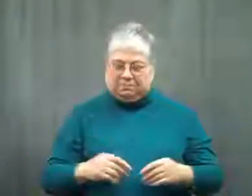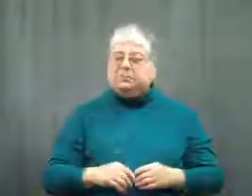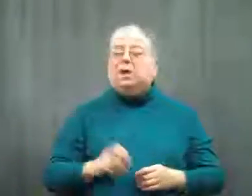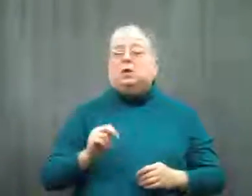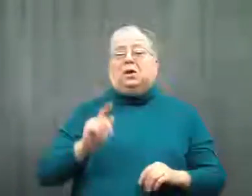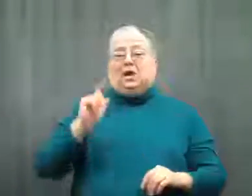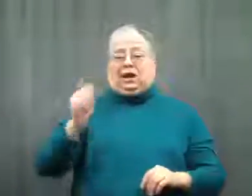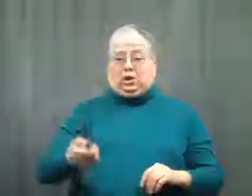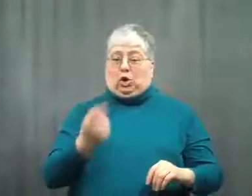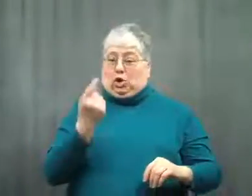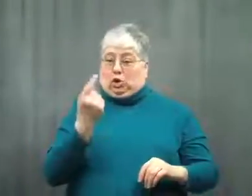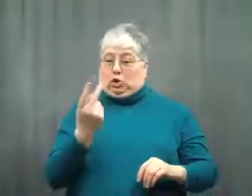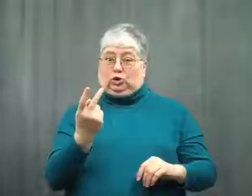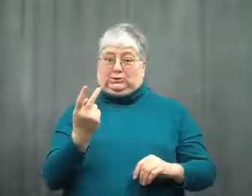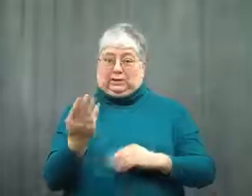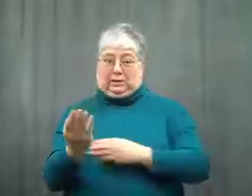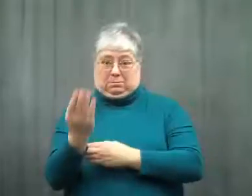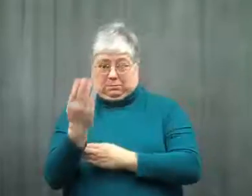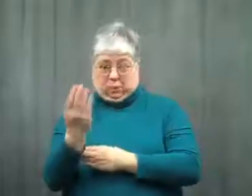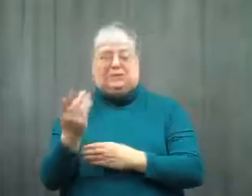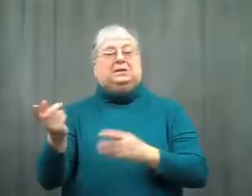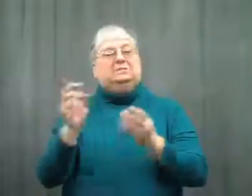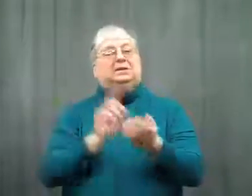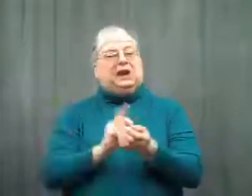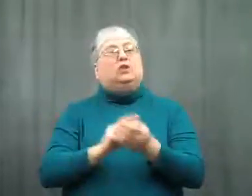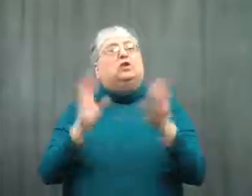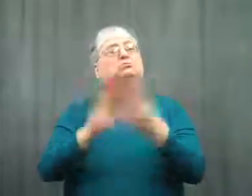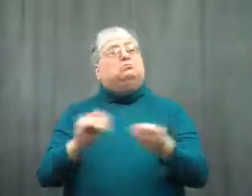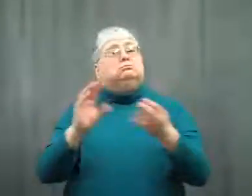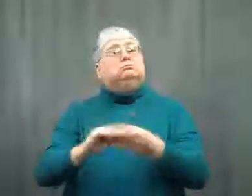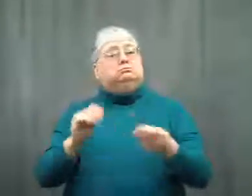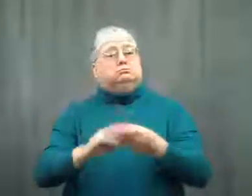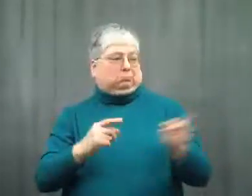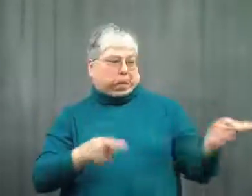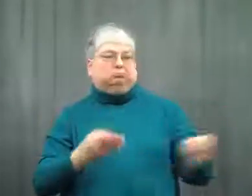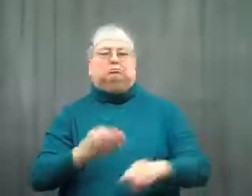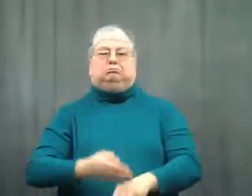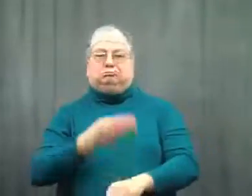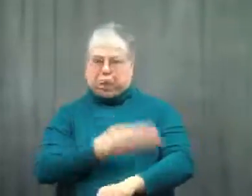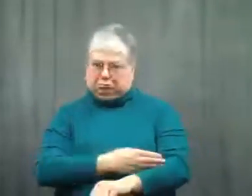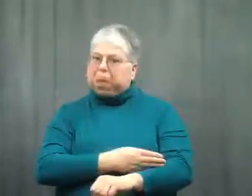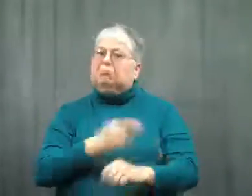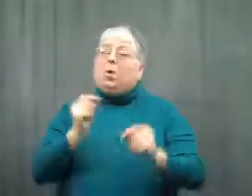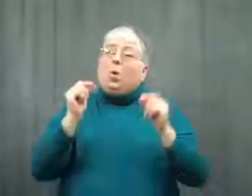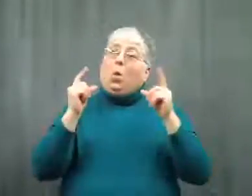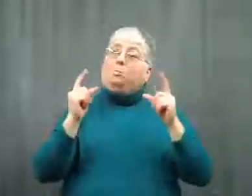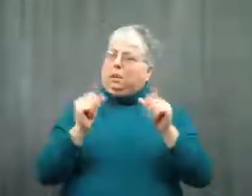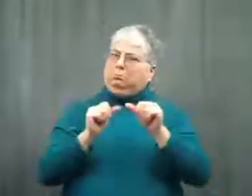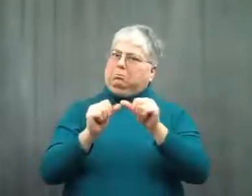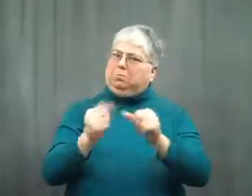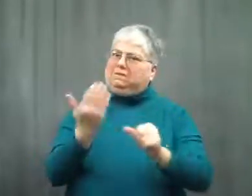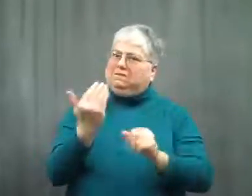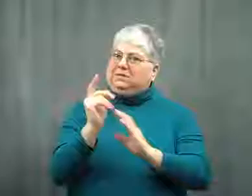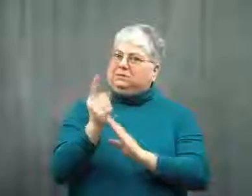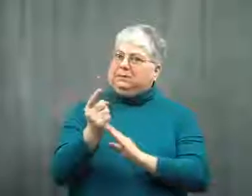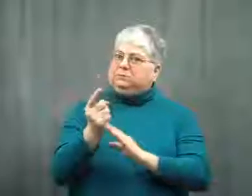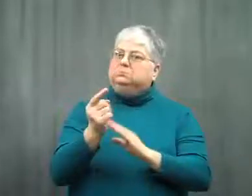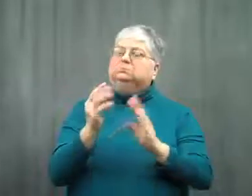On Thursday morning, the doctor said she was able to keep her eyes open for 15 minutes.